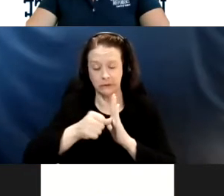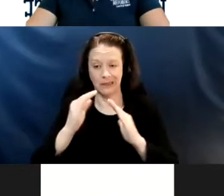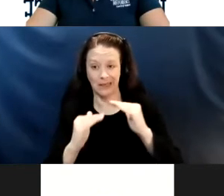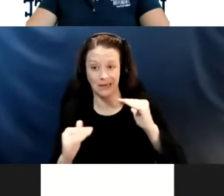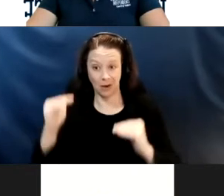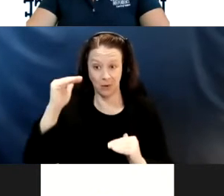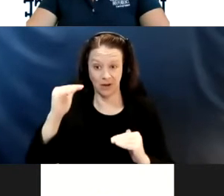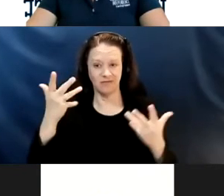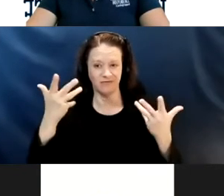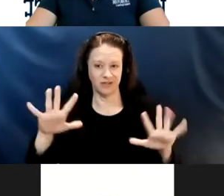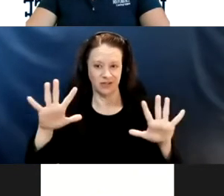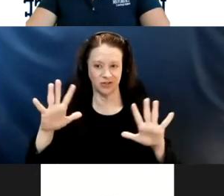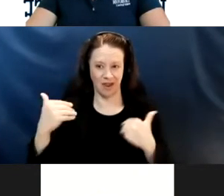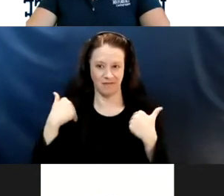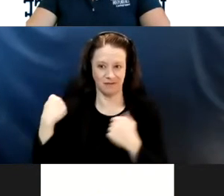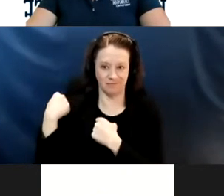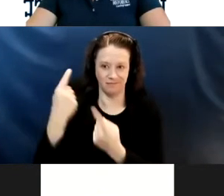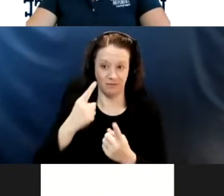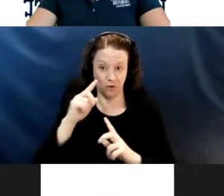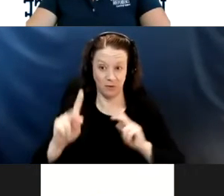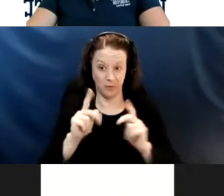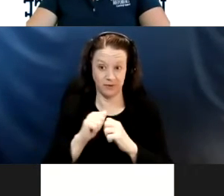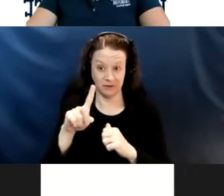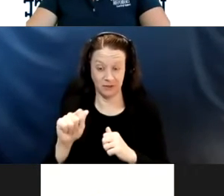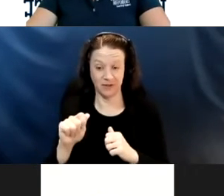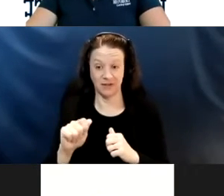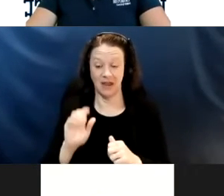for people with disabilities. It really has disrupted all of our lives